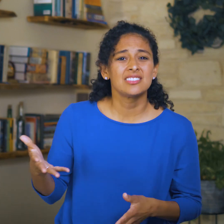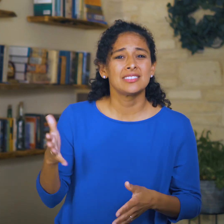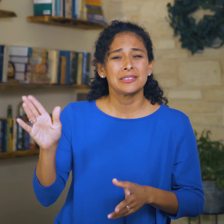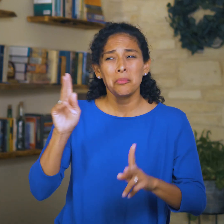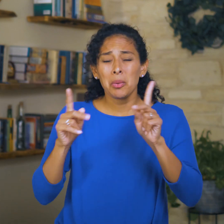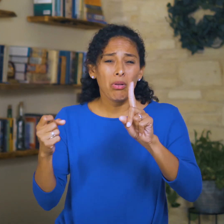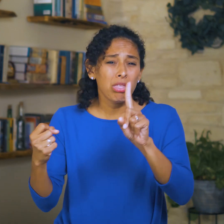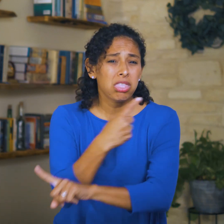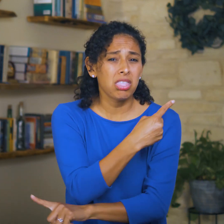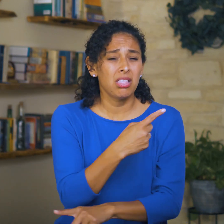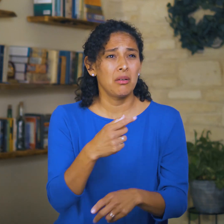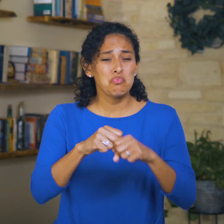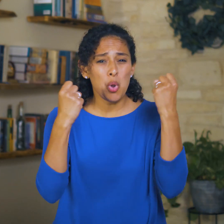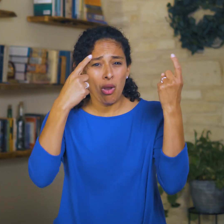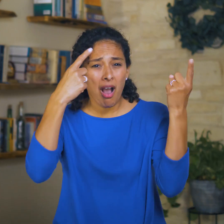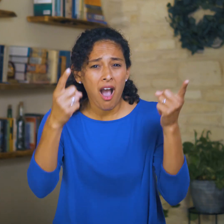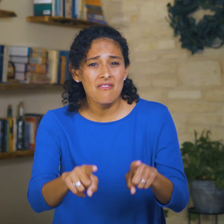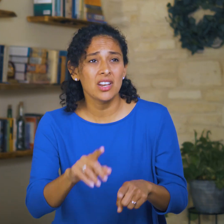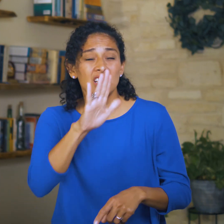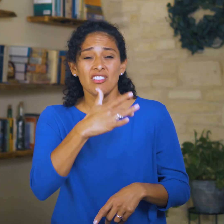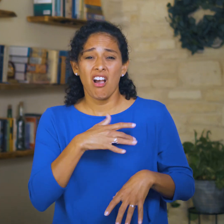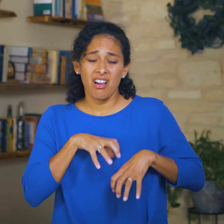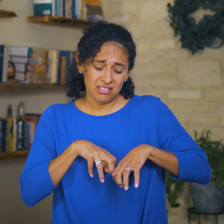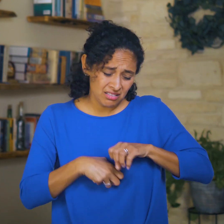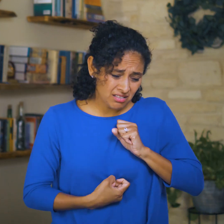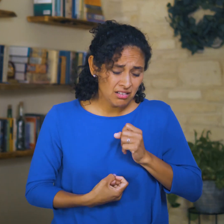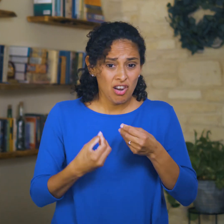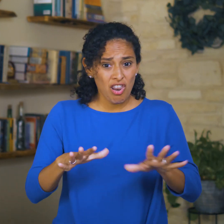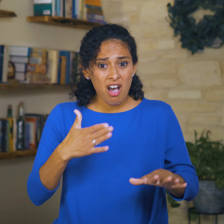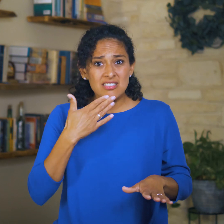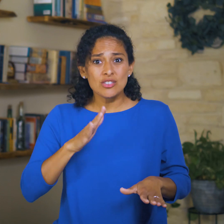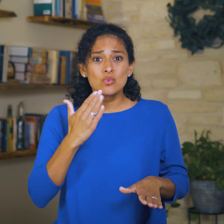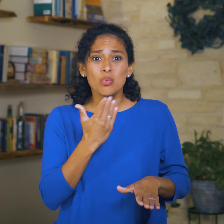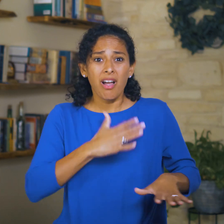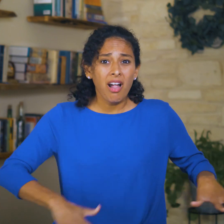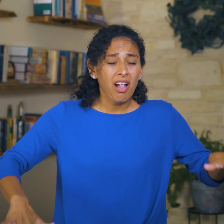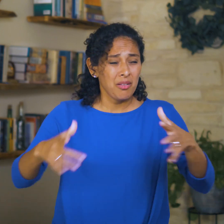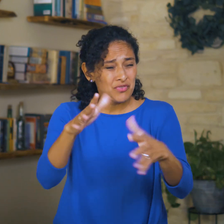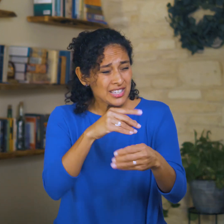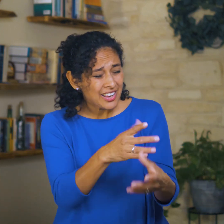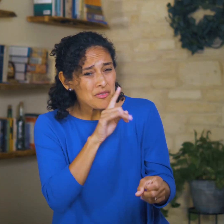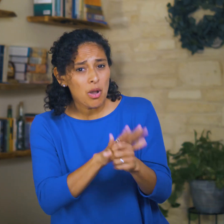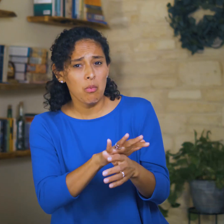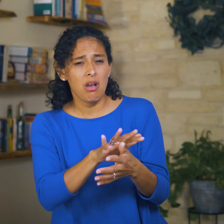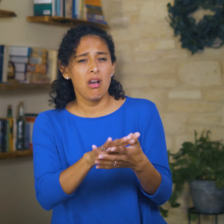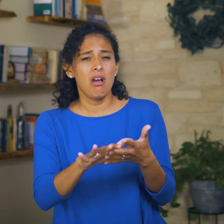the pain over the way His people have broken His heart, the loss of the land He promised them